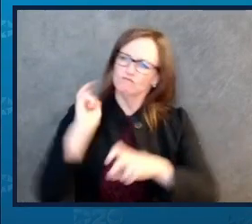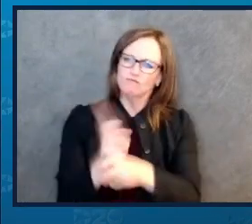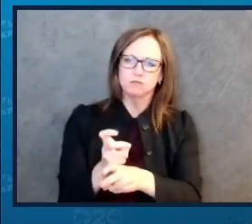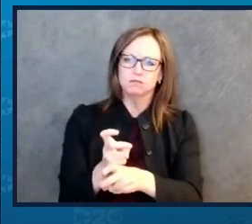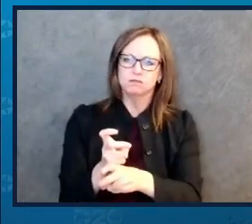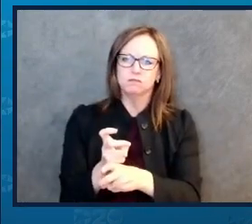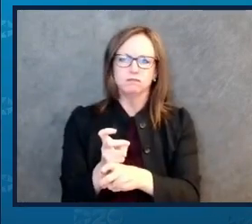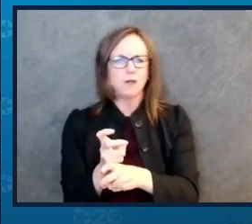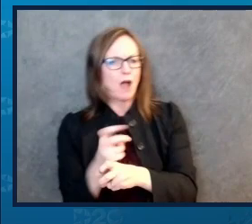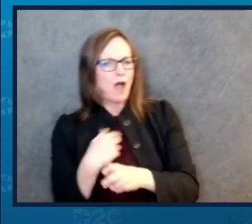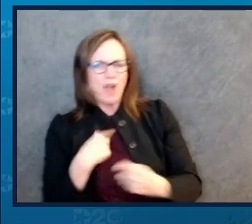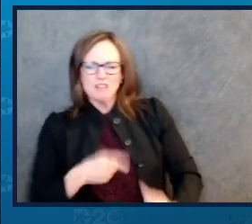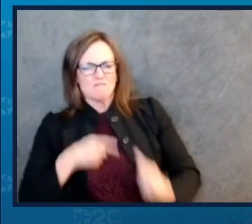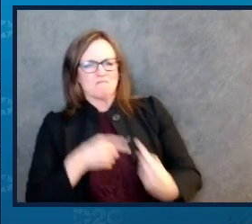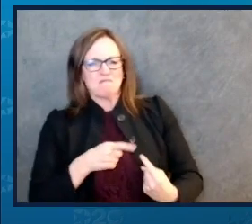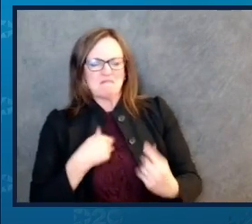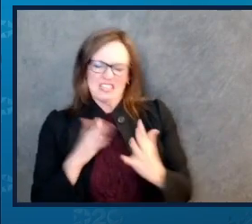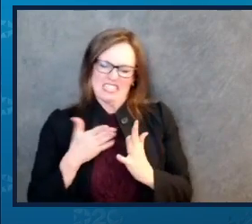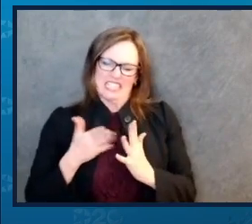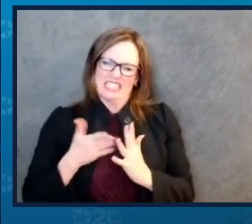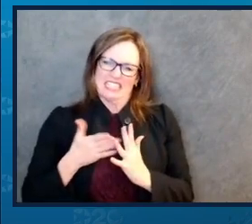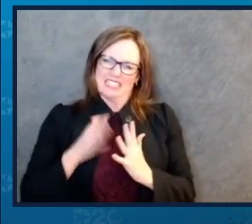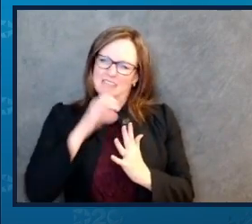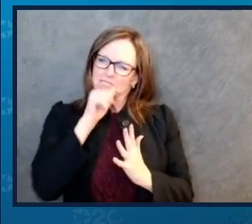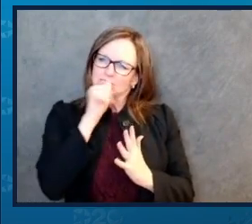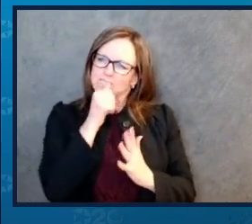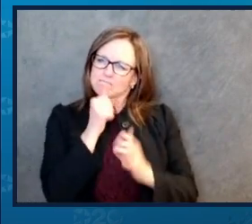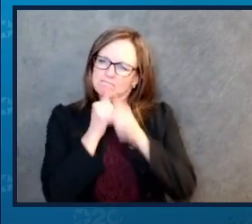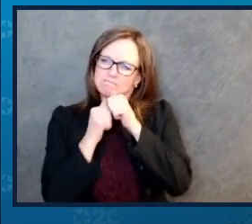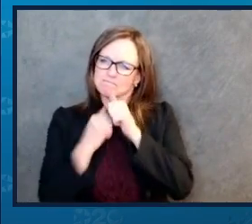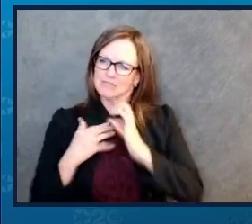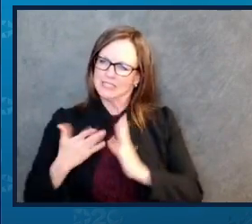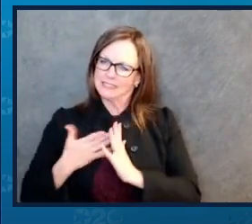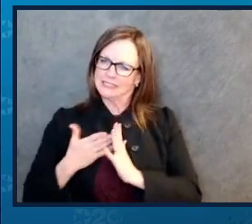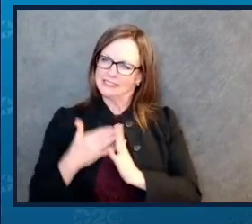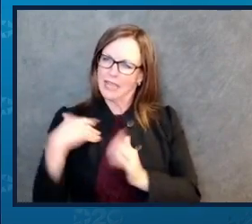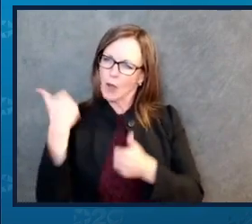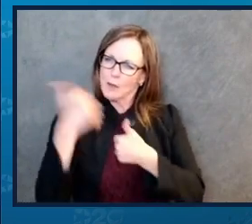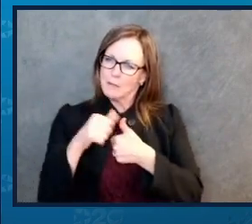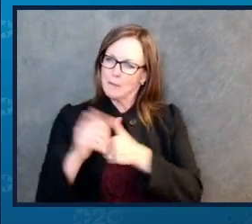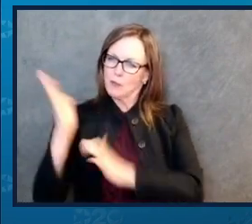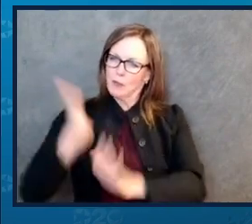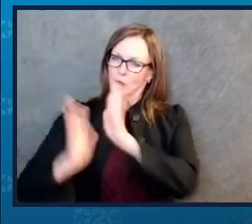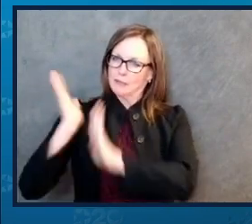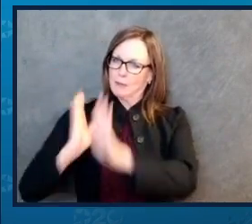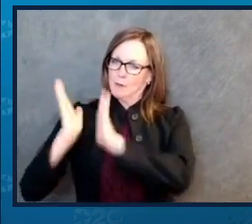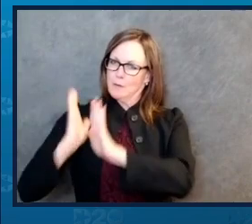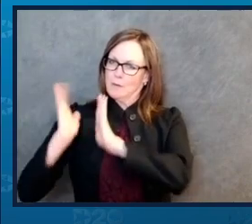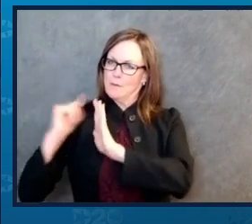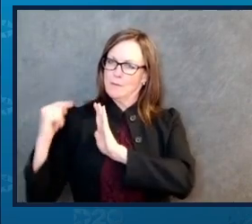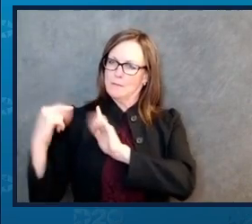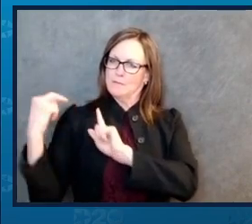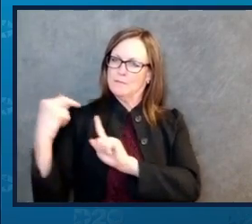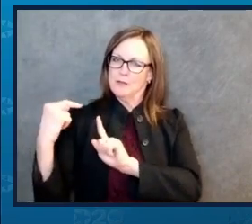ZI NEVERTHELESS, SHE PERSISTS. BUT WE LEARNED A LONG TIME AGO, YOU DON'T GET WHAT YOU DON'T FIGHT FOR.